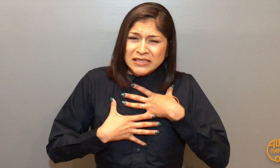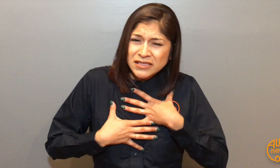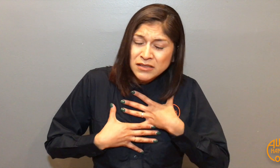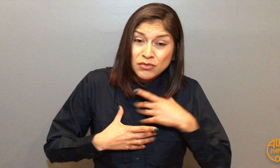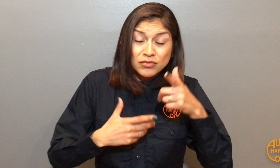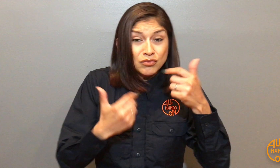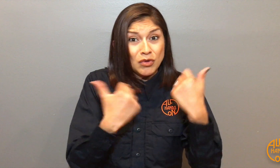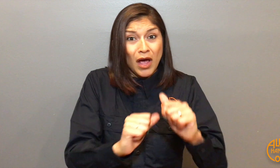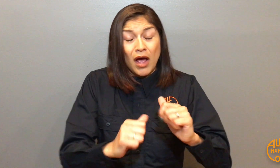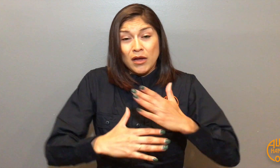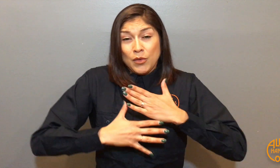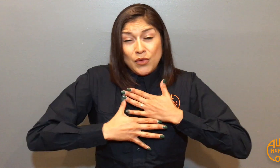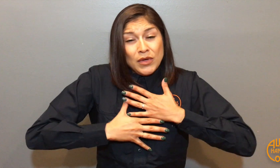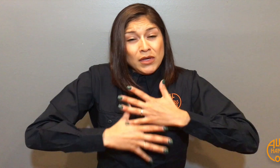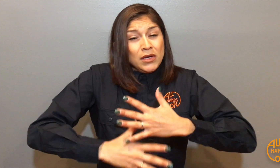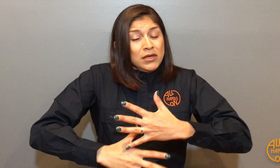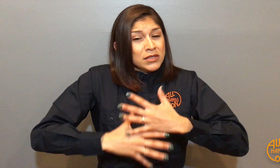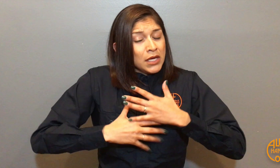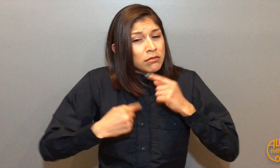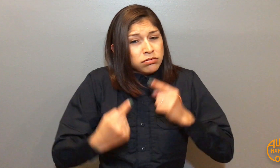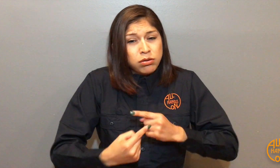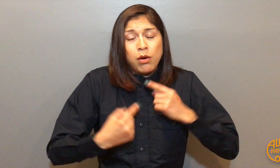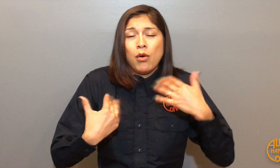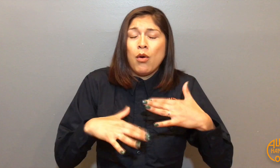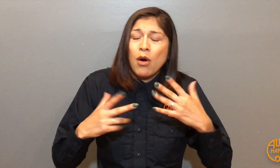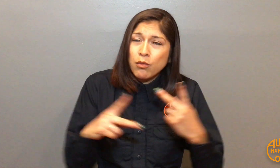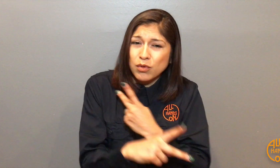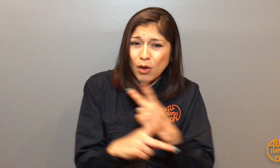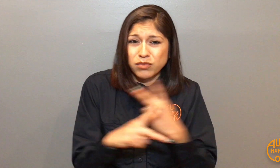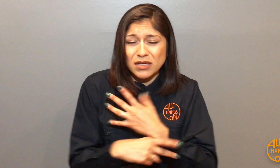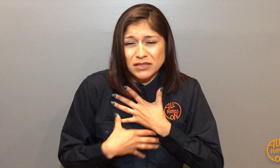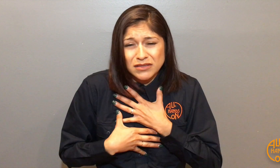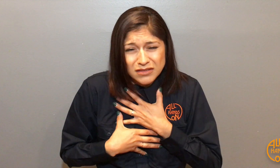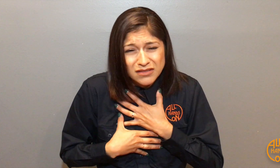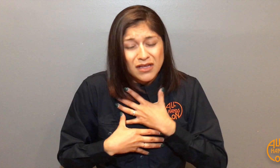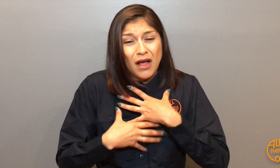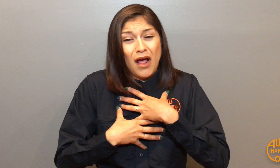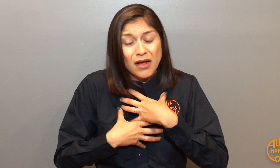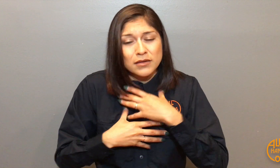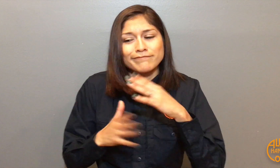if you're struggling to breathe and it seemingly is getting worse